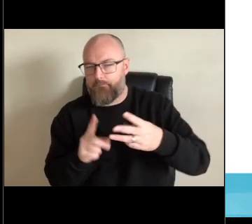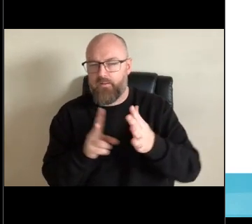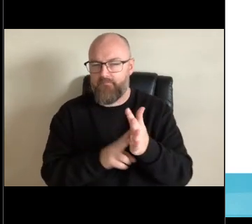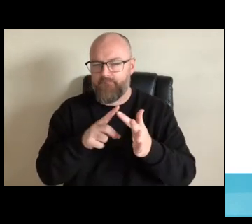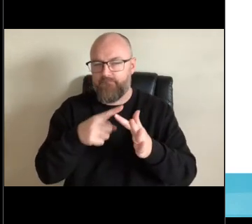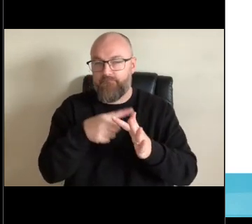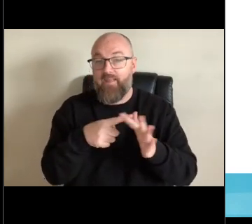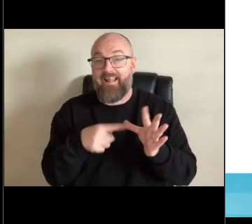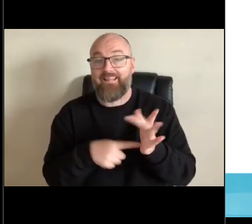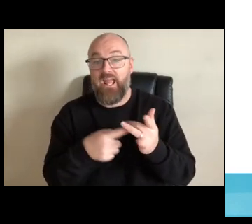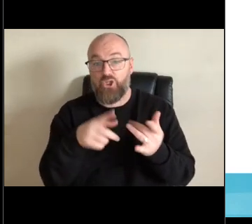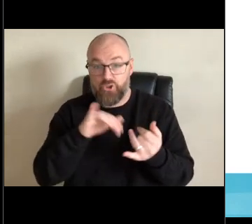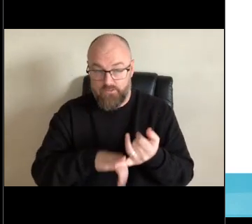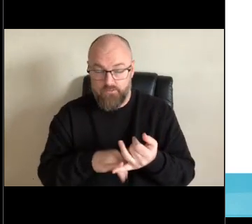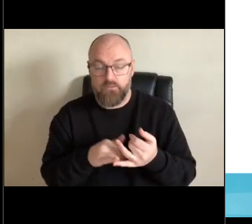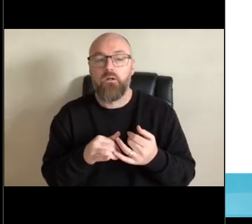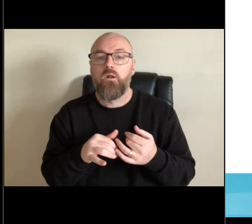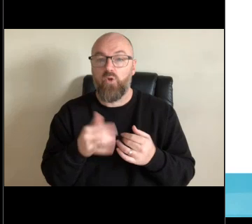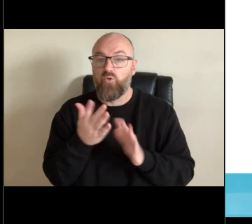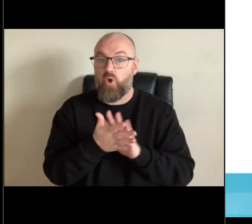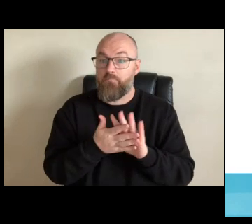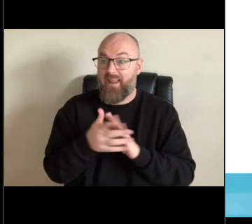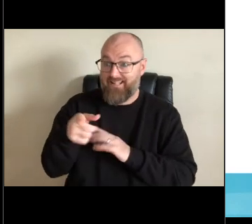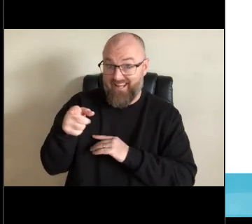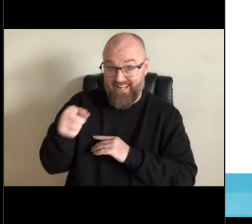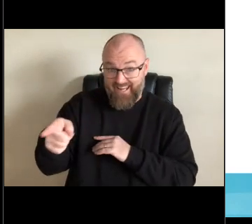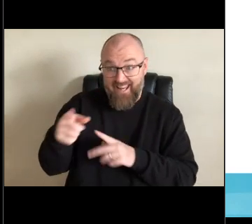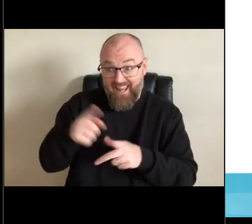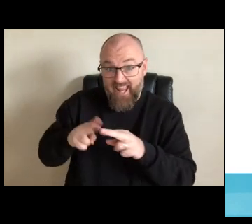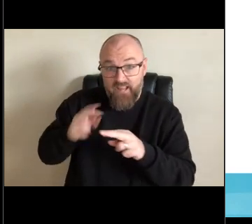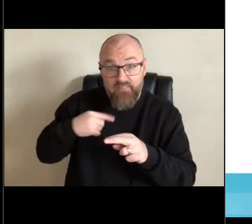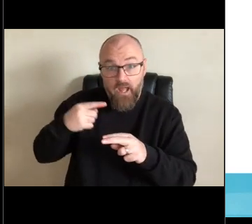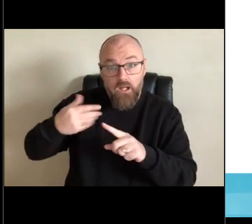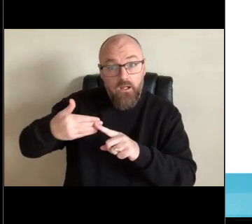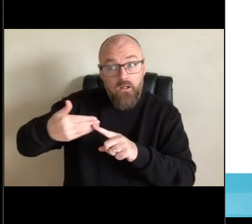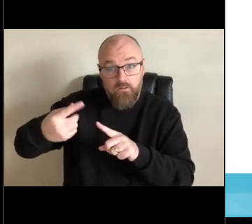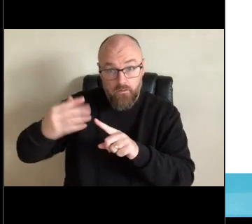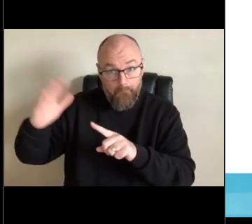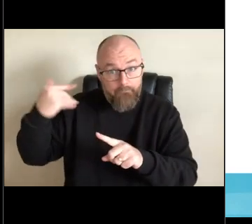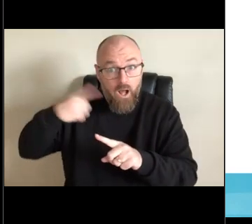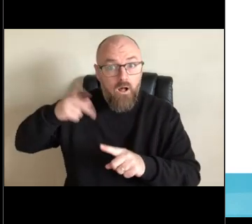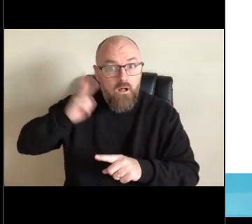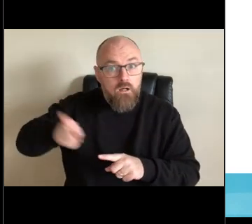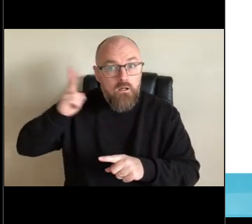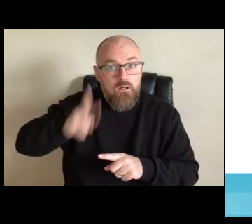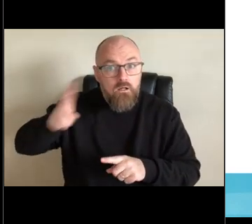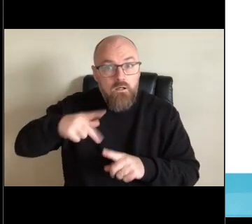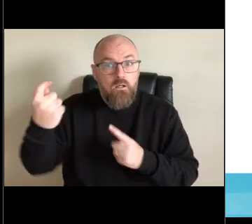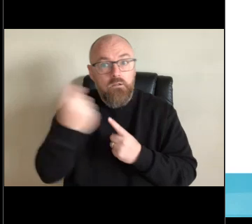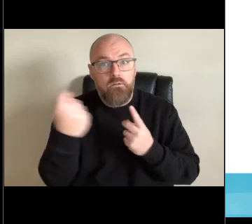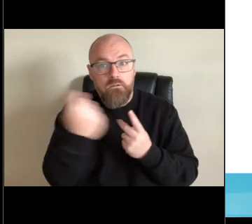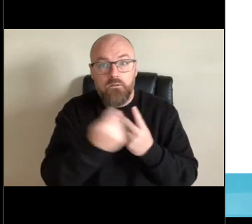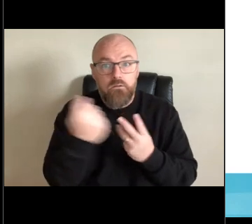person from starting a case if they have a history and make an order such that if a person does want